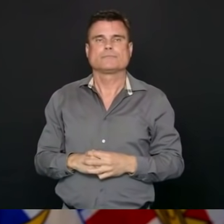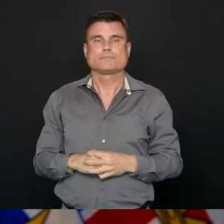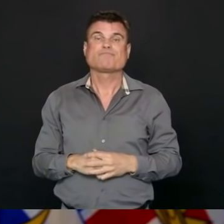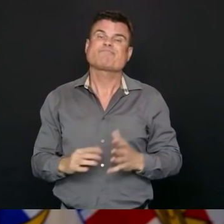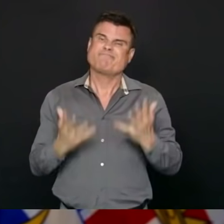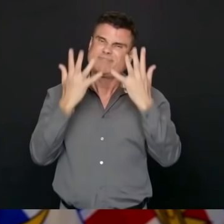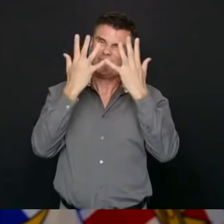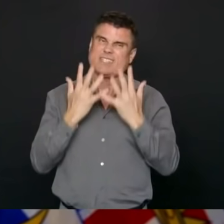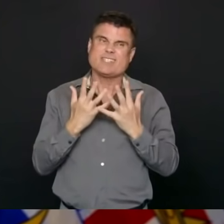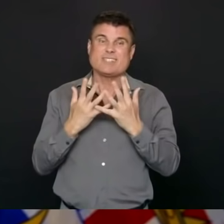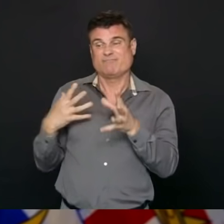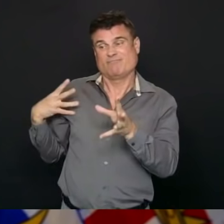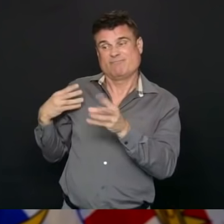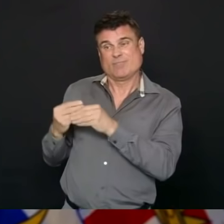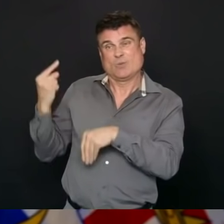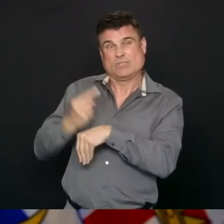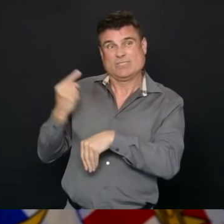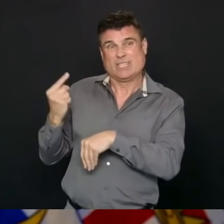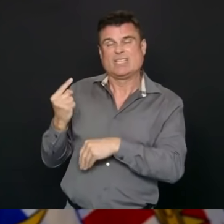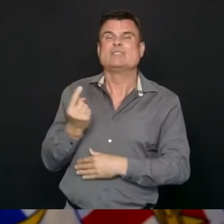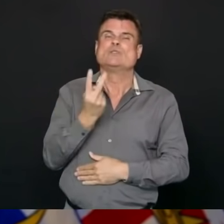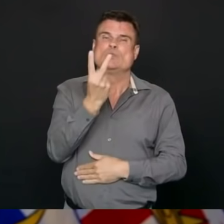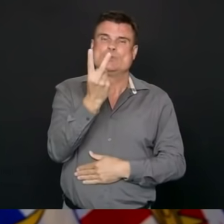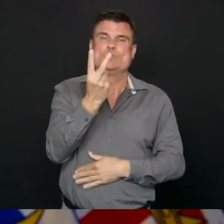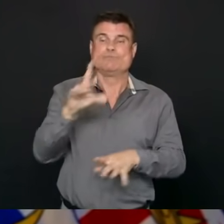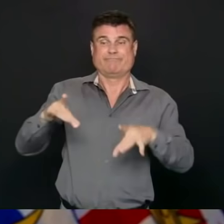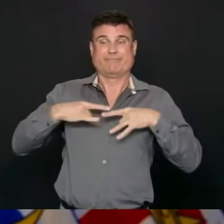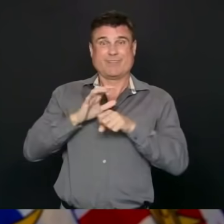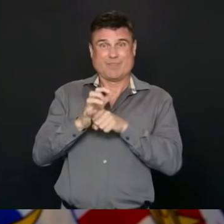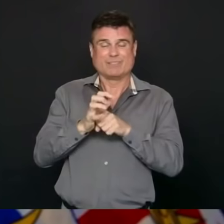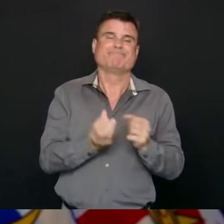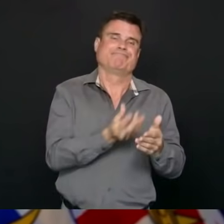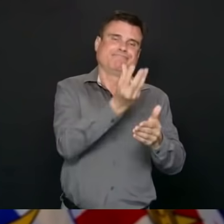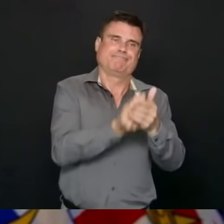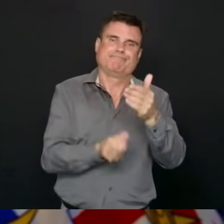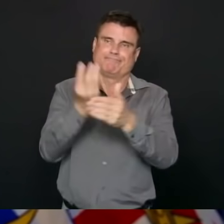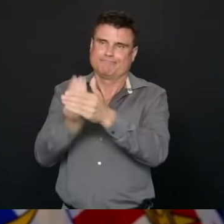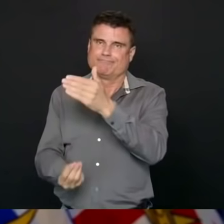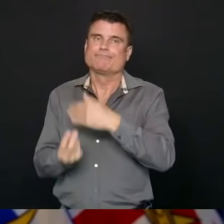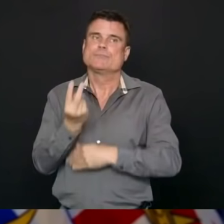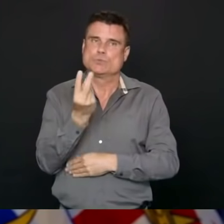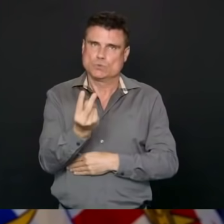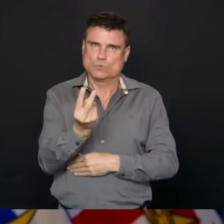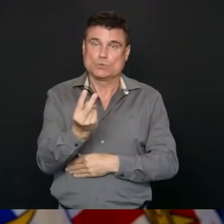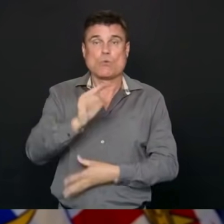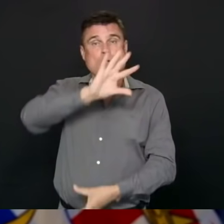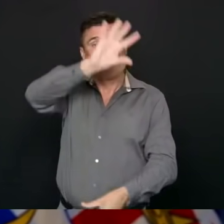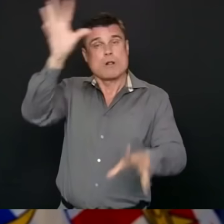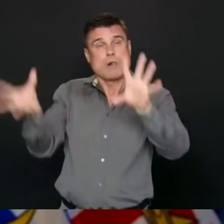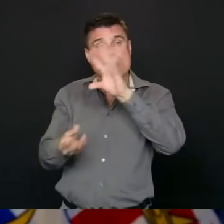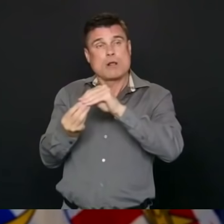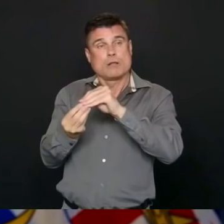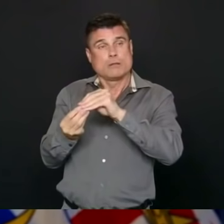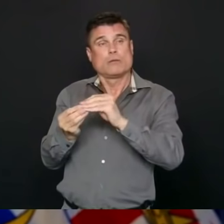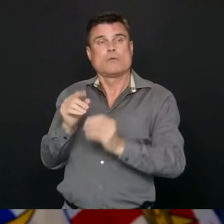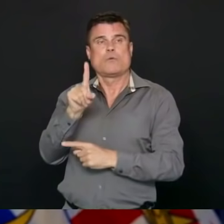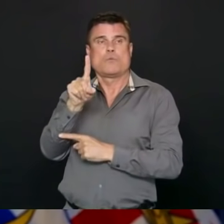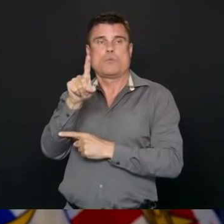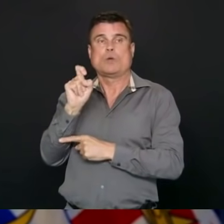We have an additional two people who have died from COVID-19 in the last 24 hours , bringing the total number of people who have died to 126